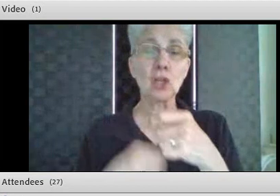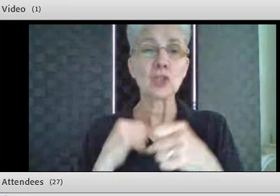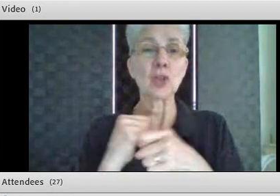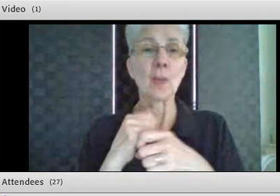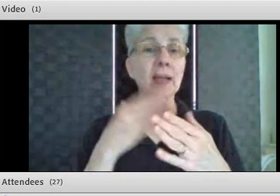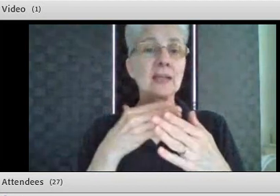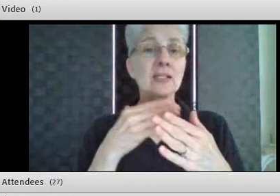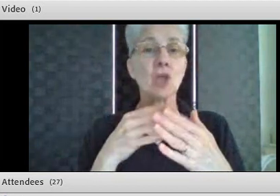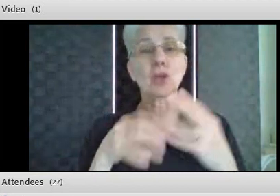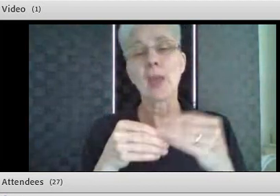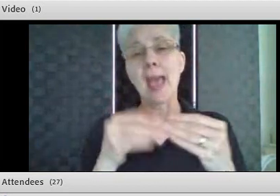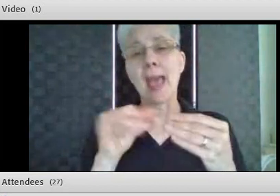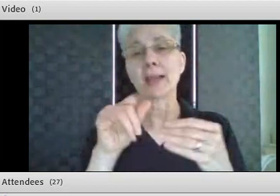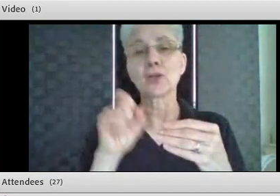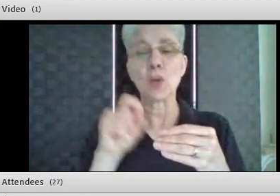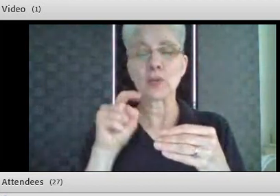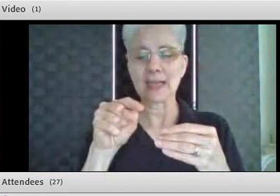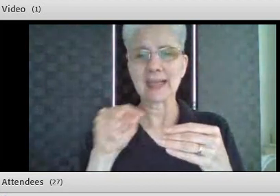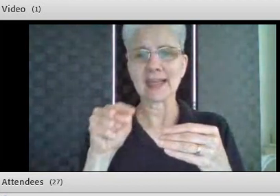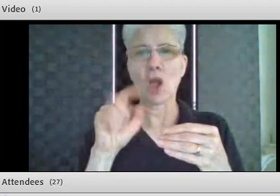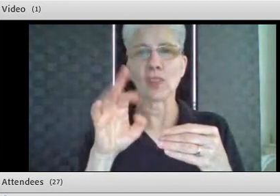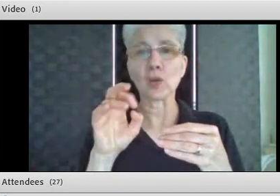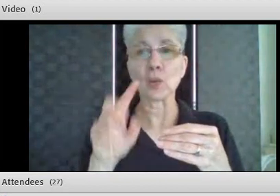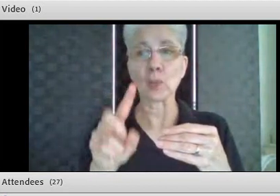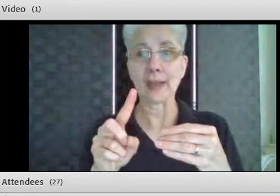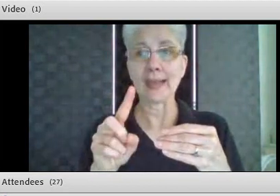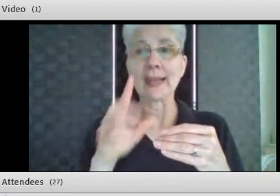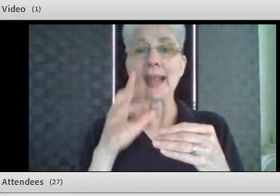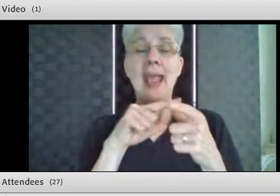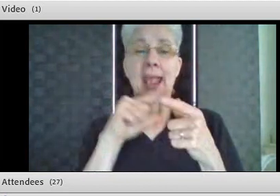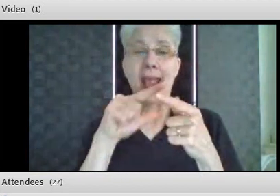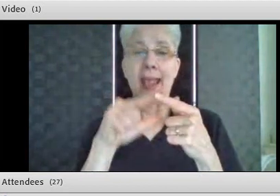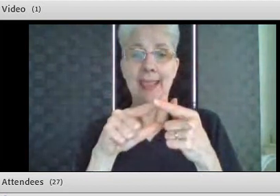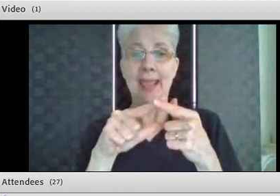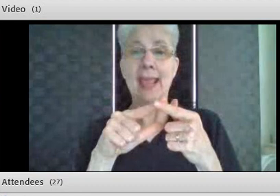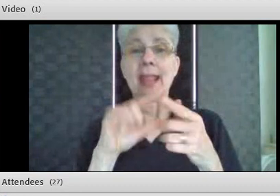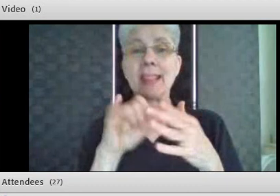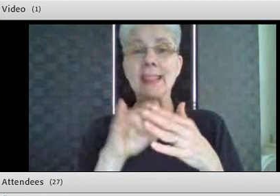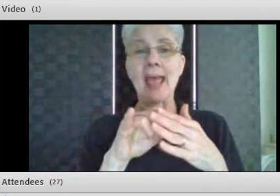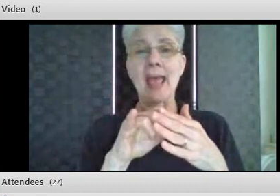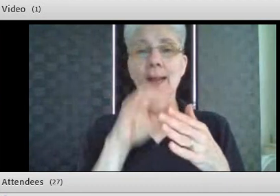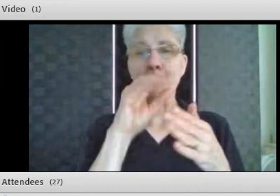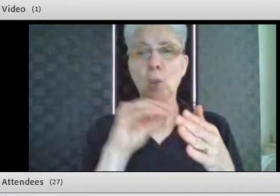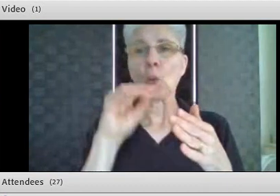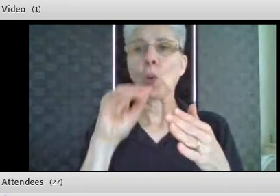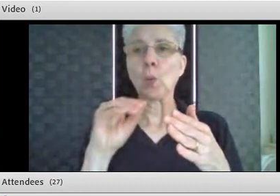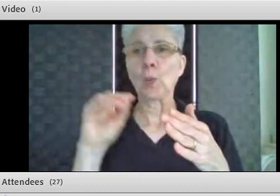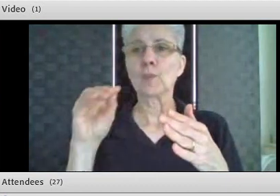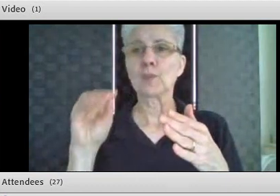Okay, so moving on, Song Maker, so in order to make a song,